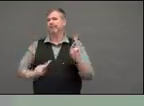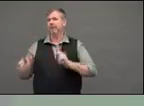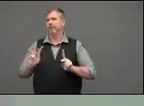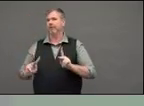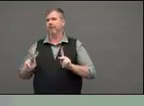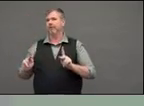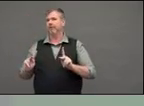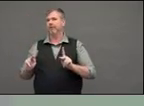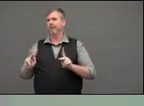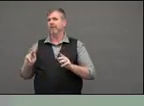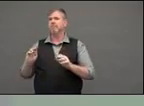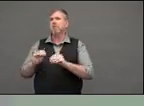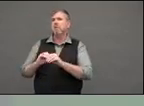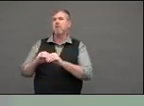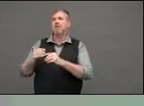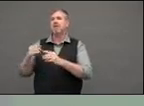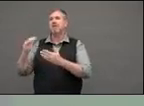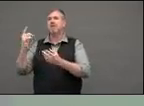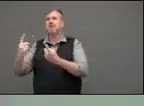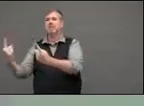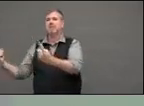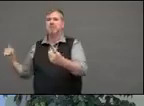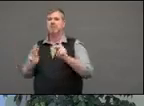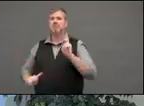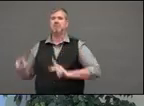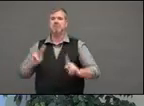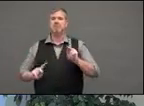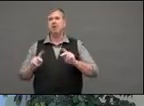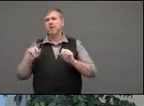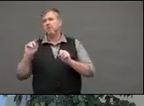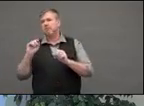and protect ourselves and protect others